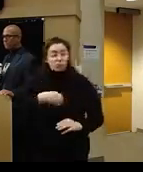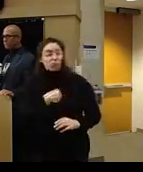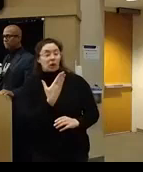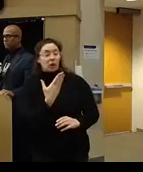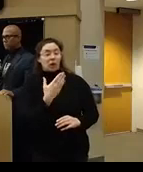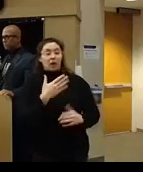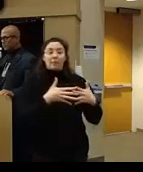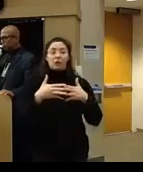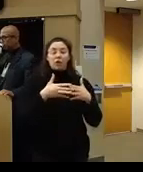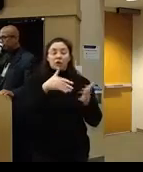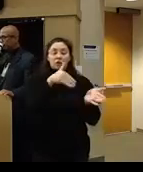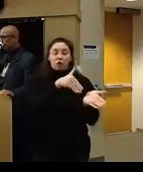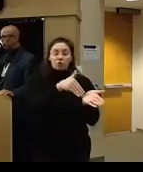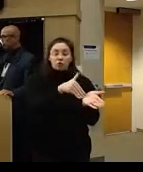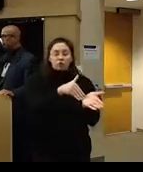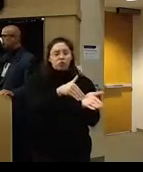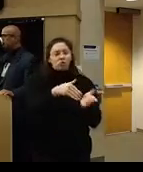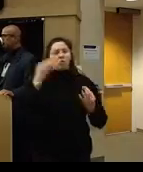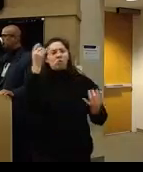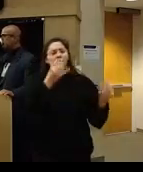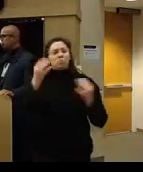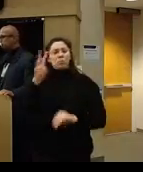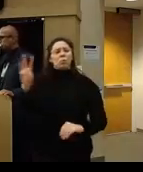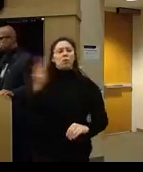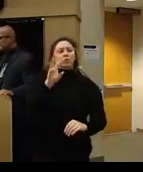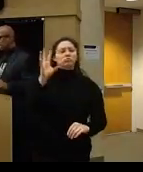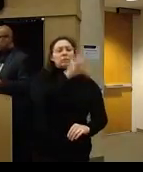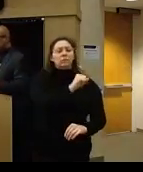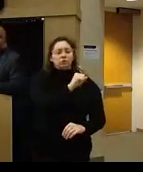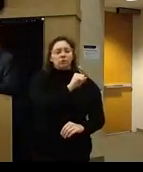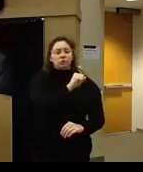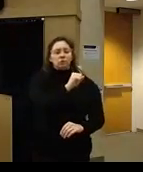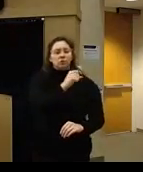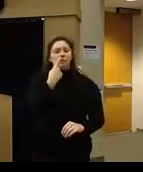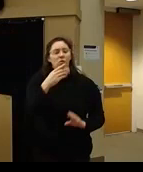and psychiatrists thought about Western assumptions about the Primitive nature